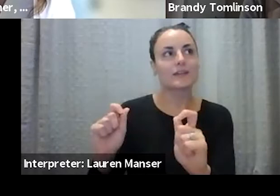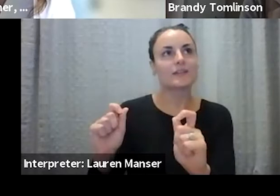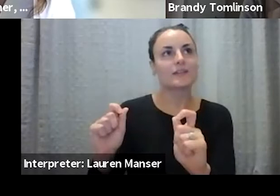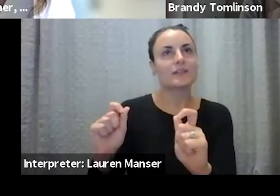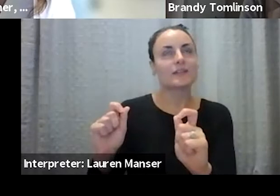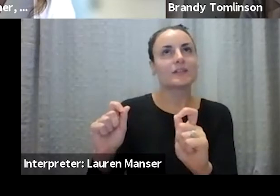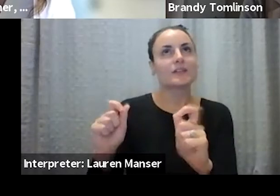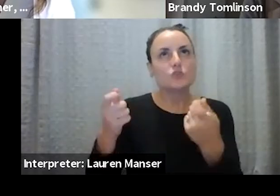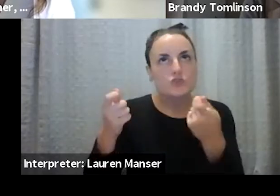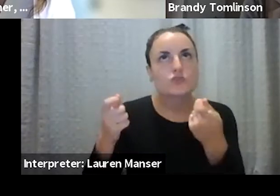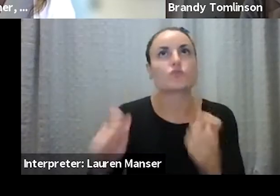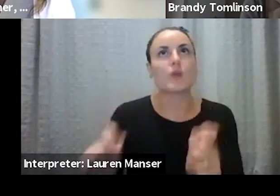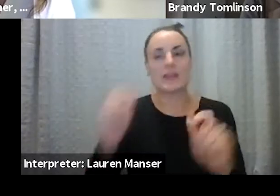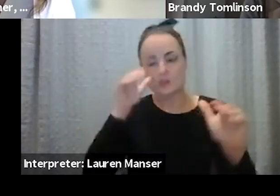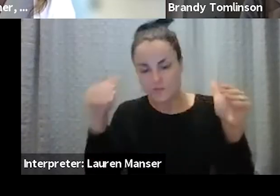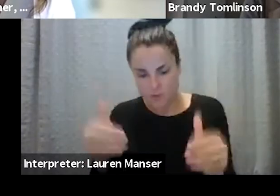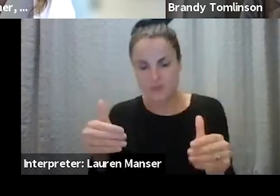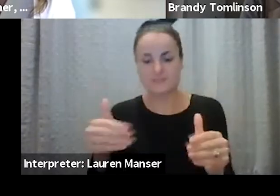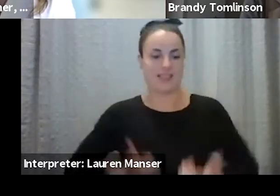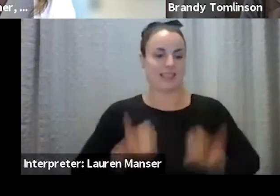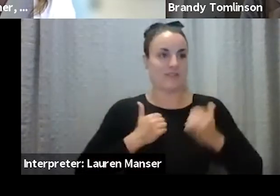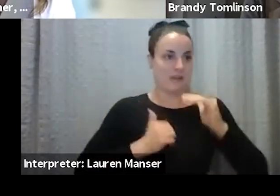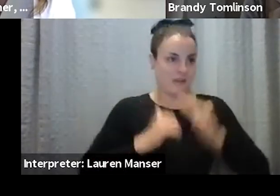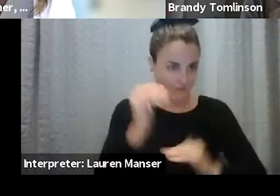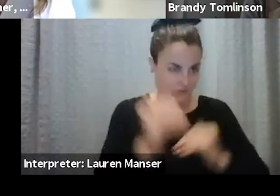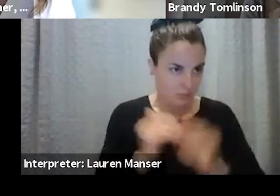that allows your child to continue education,